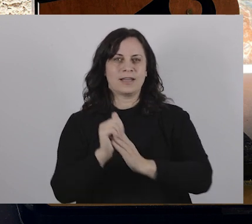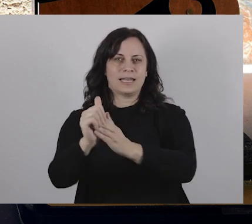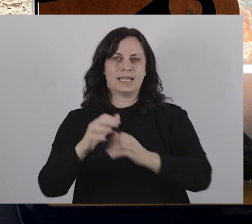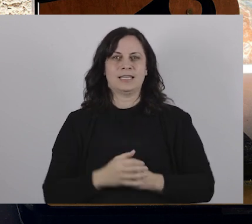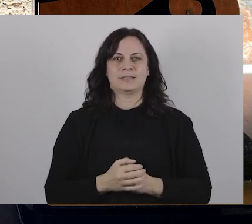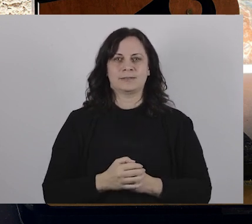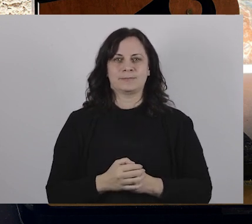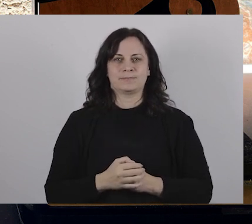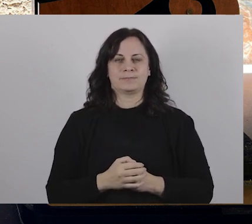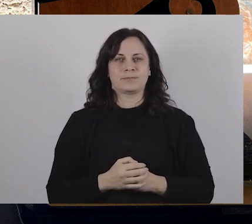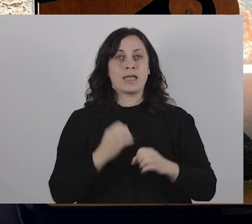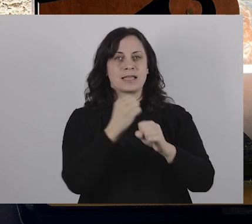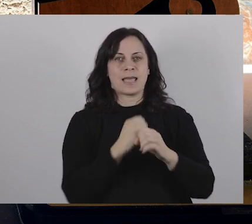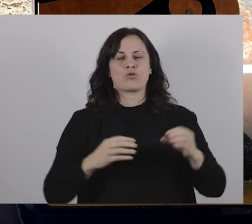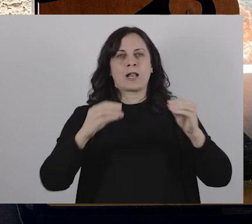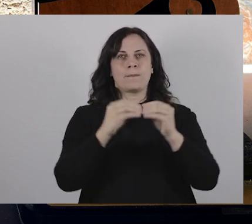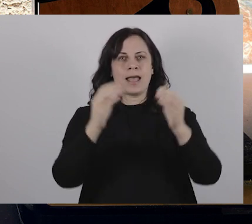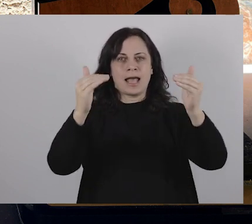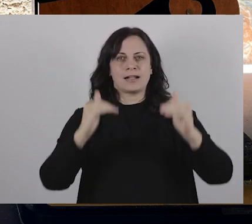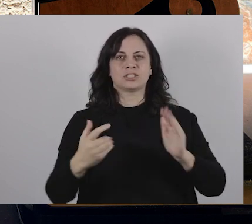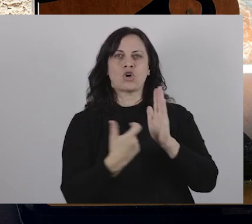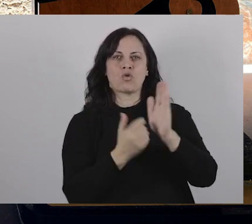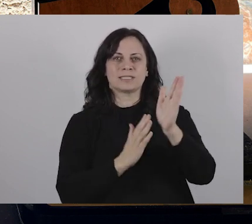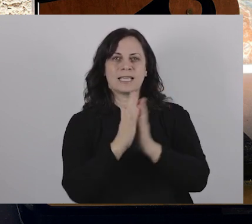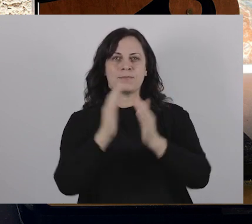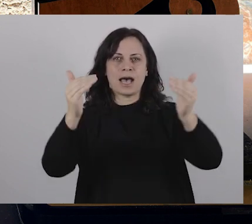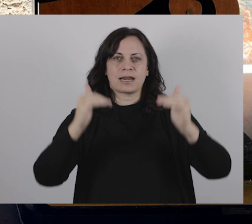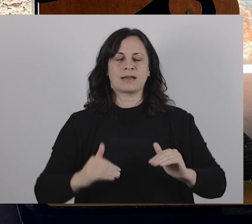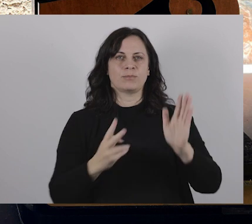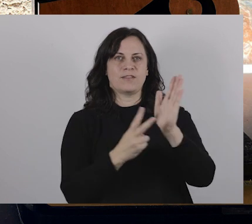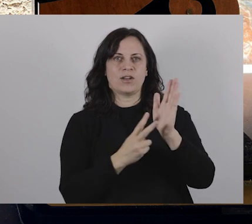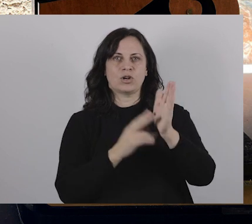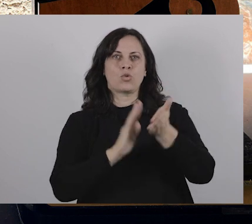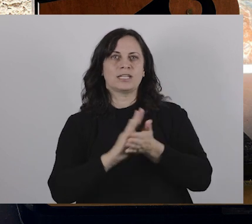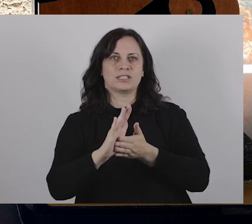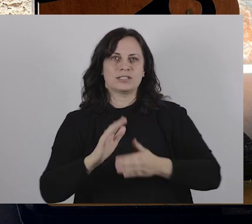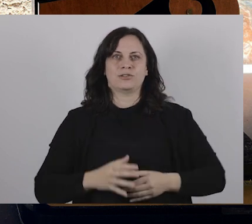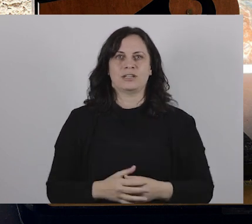Gabrielle Belz, Ross Hemera and Veranoa Hetet.